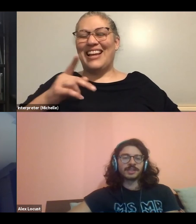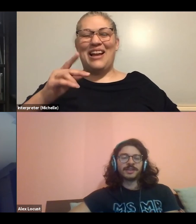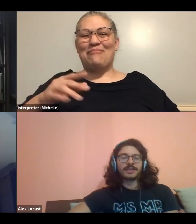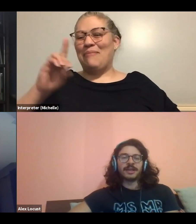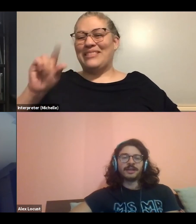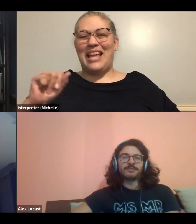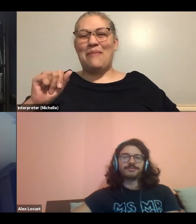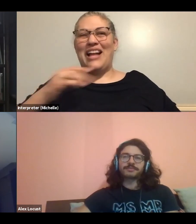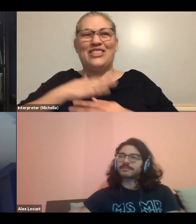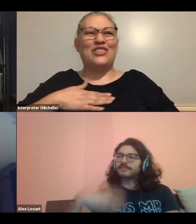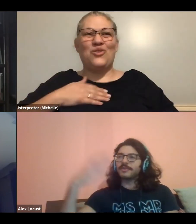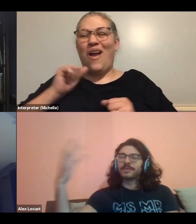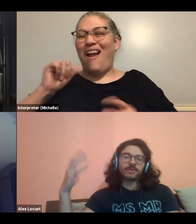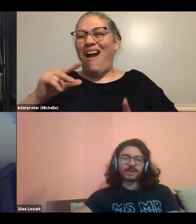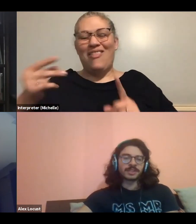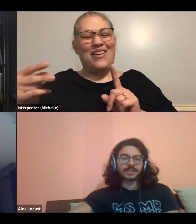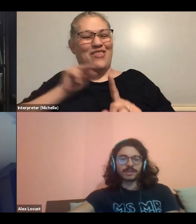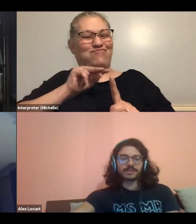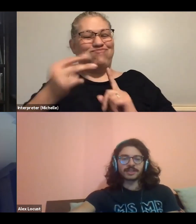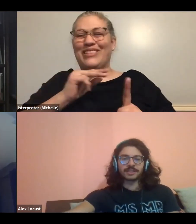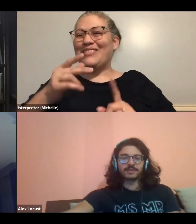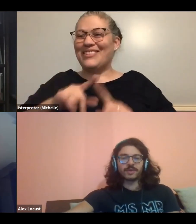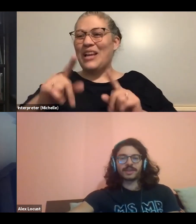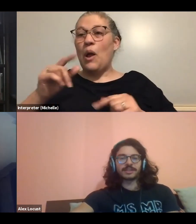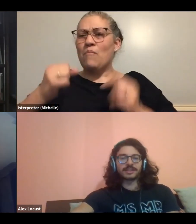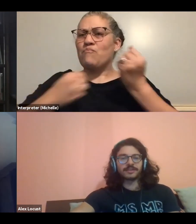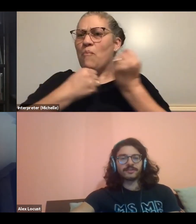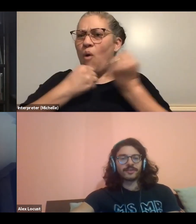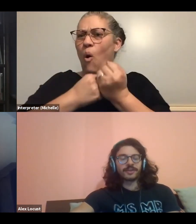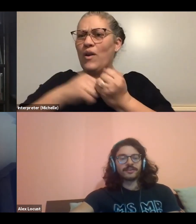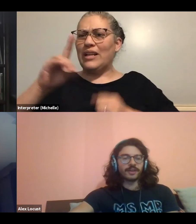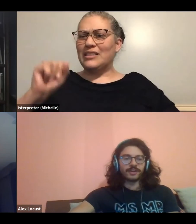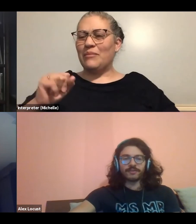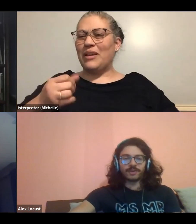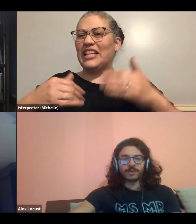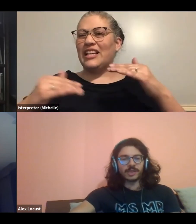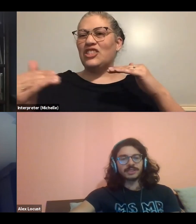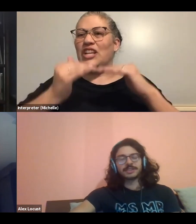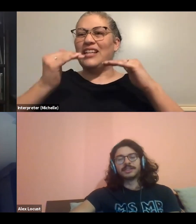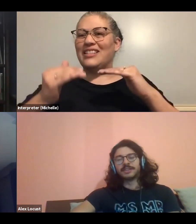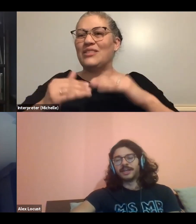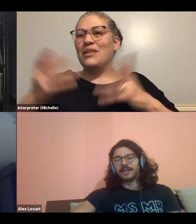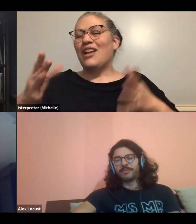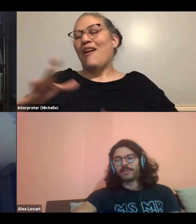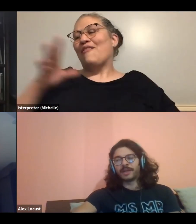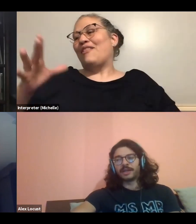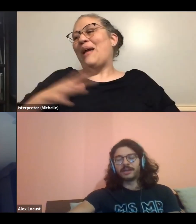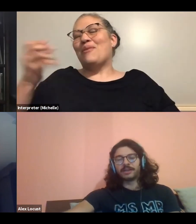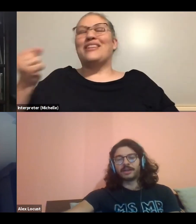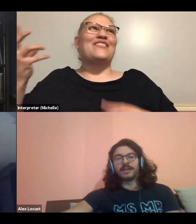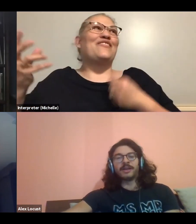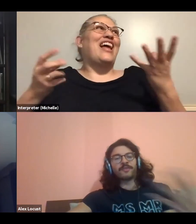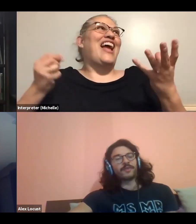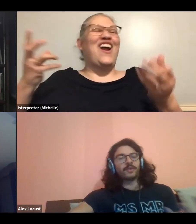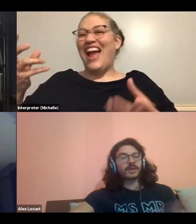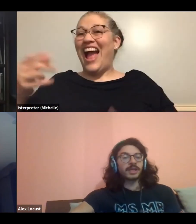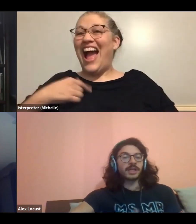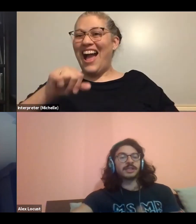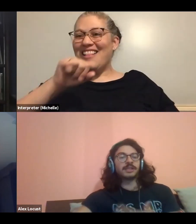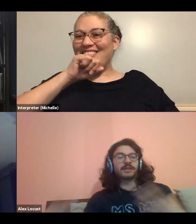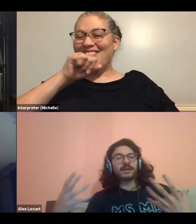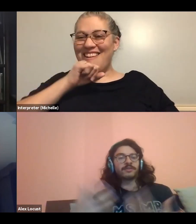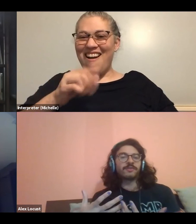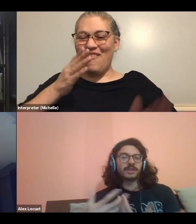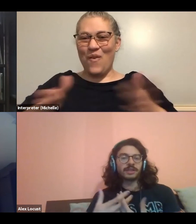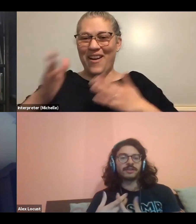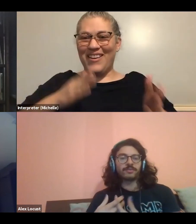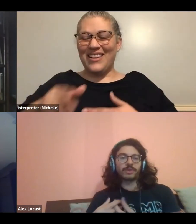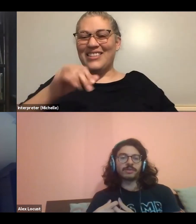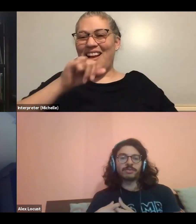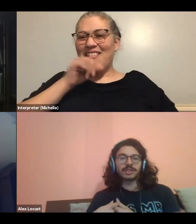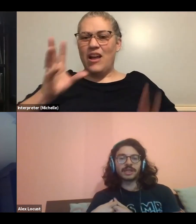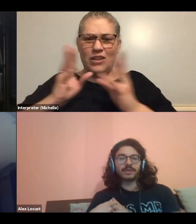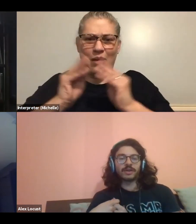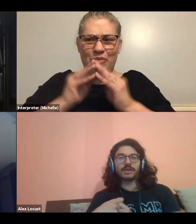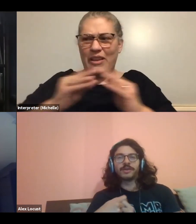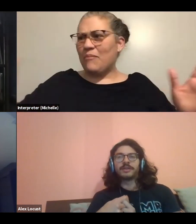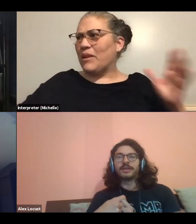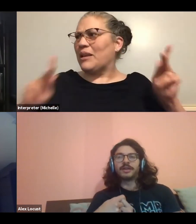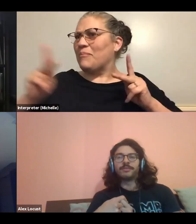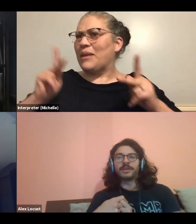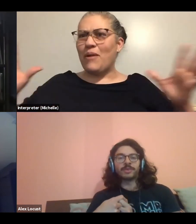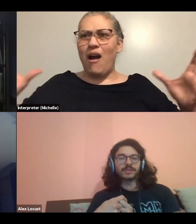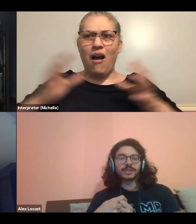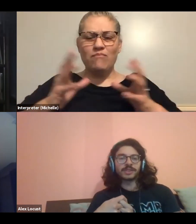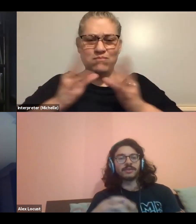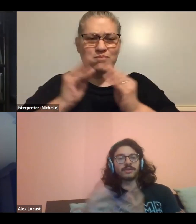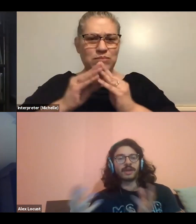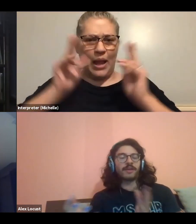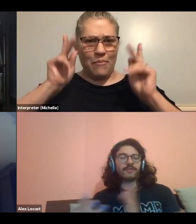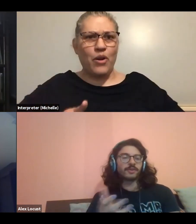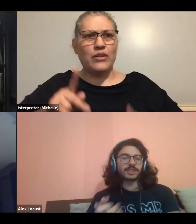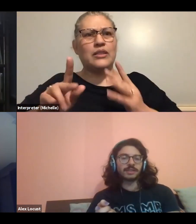Alex Locust: finding ways that we can weave disability justice into other movement work and, but of course Instagram is also imperfect it's not as accessible as I wish that it could be so I'm definitely open to opportunities like this with amazing interpreters captioning.